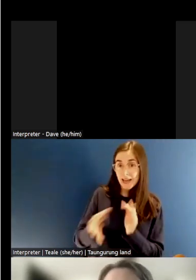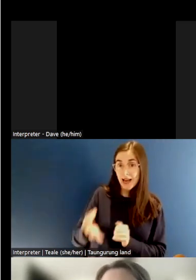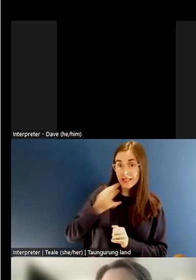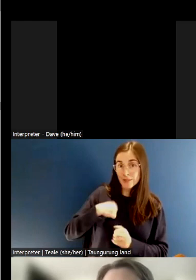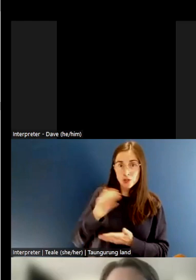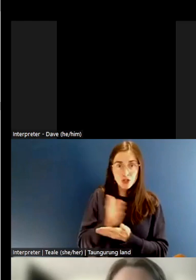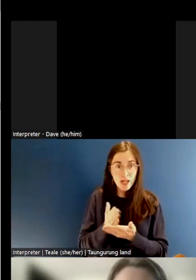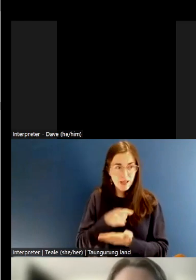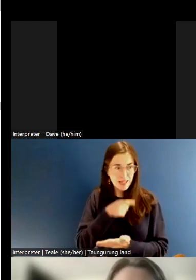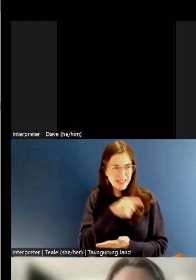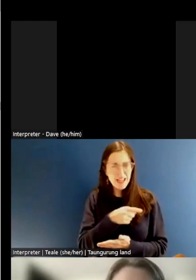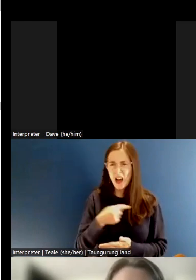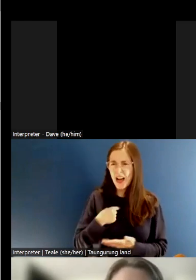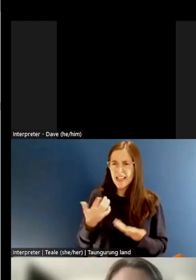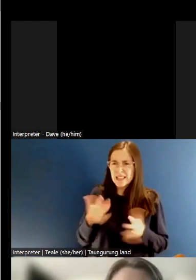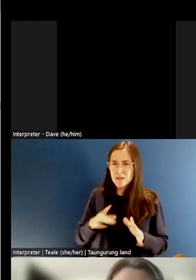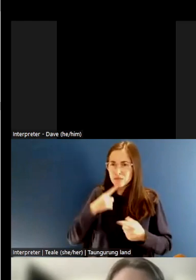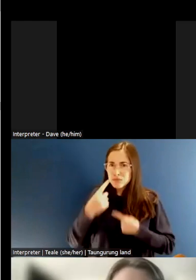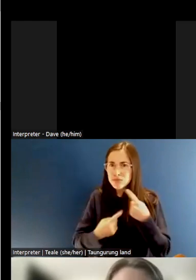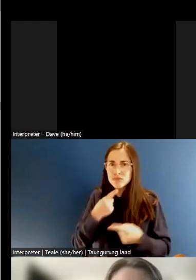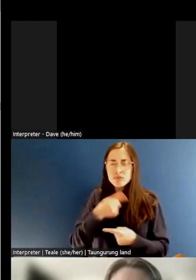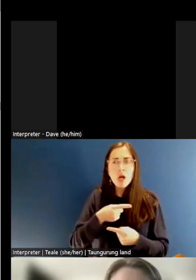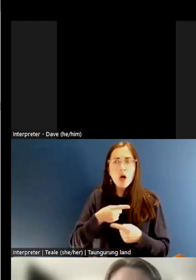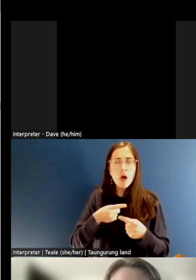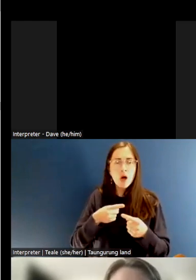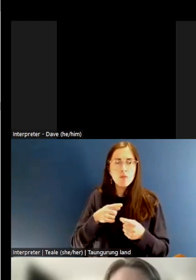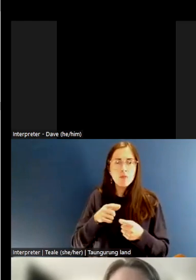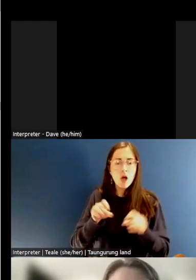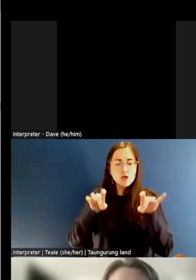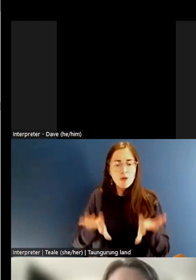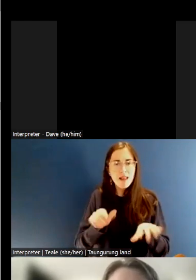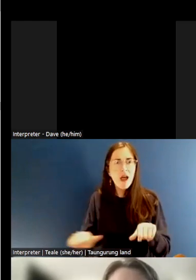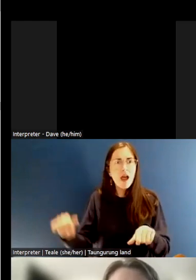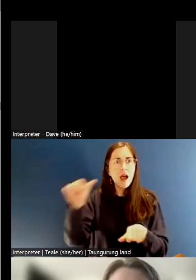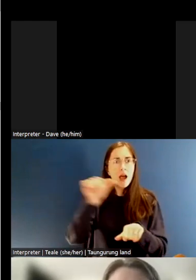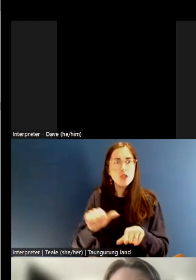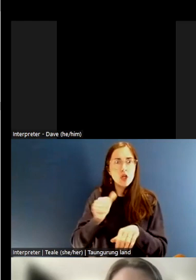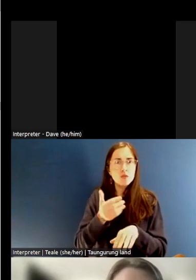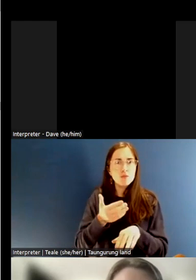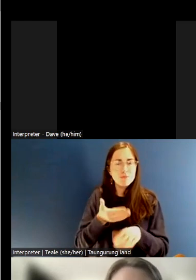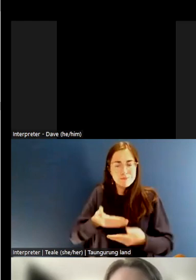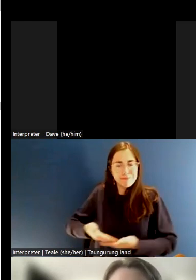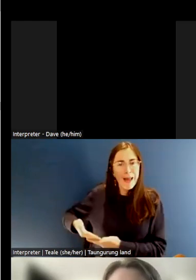It's based on a presentation I gave at the Australasian Newborn Hearing Screening conference in Hobart earlier this year.